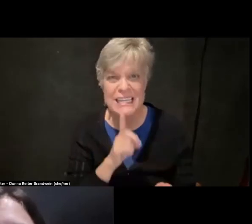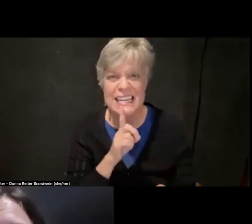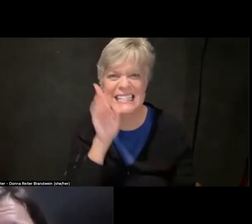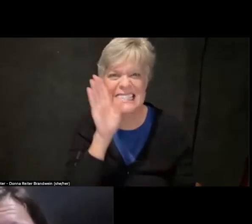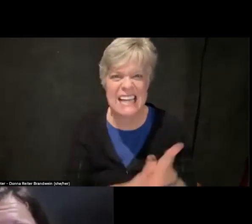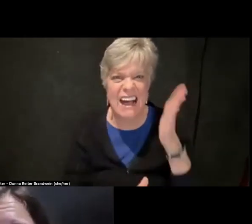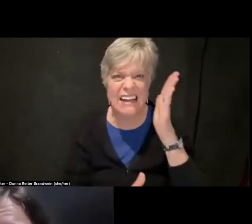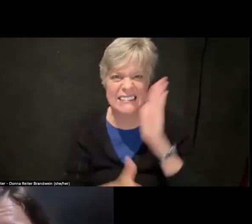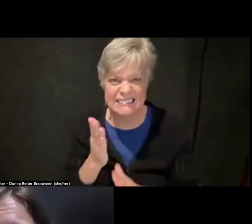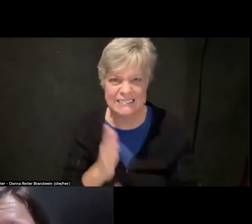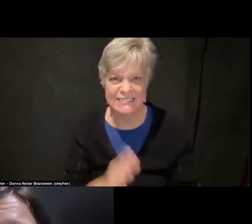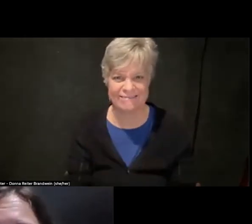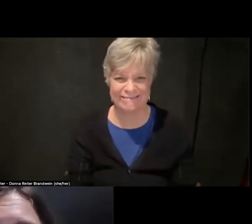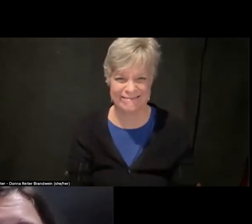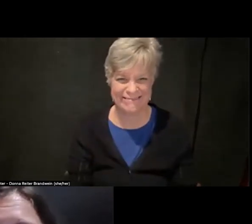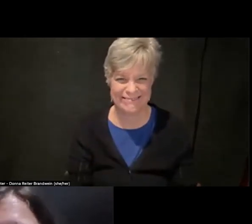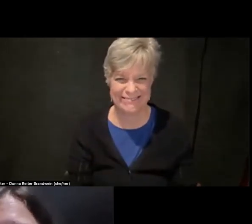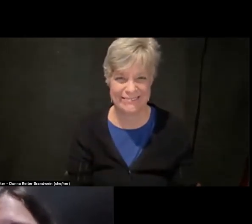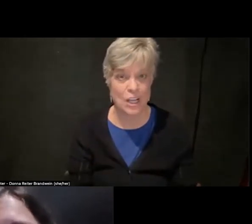and you could publish all you want from it.